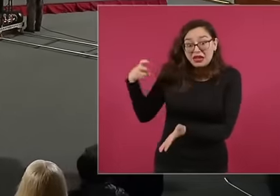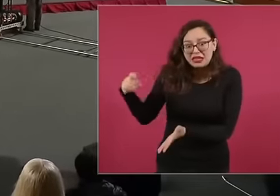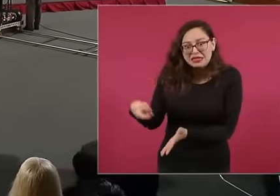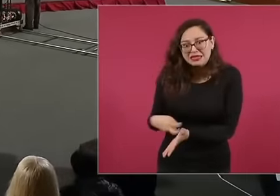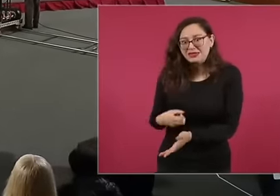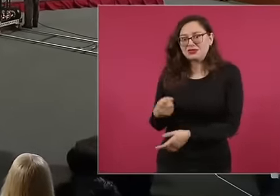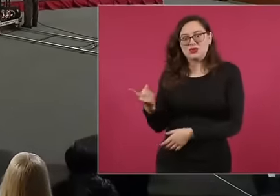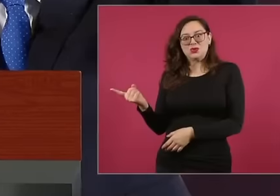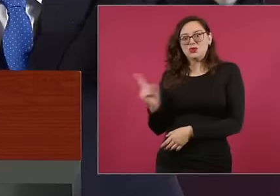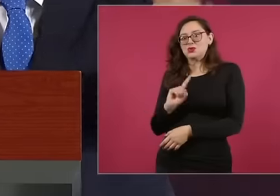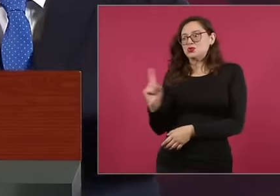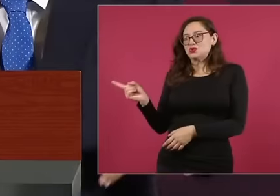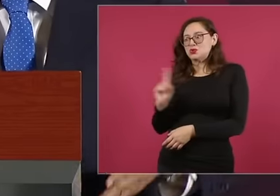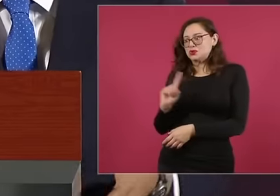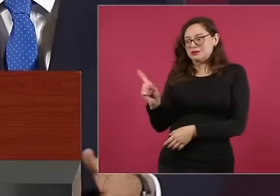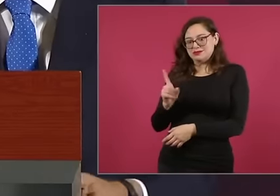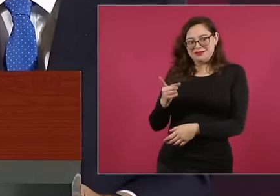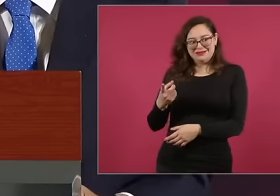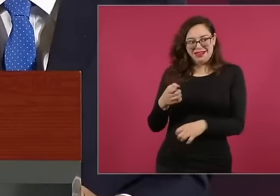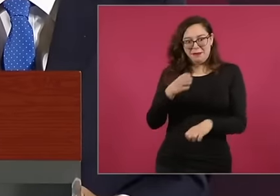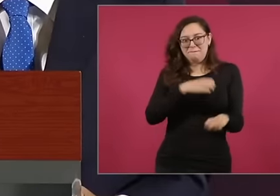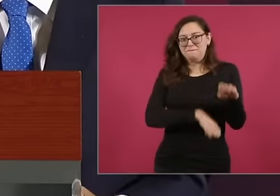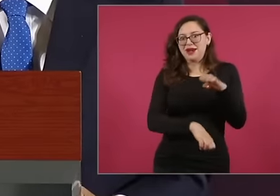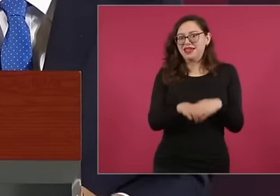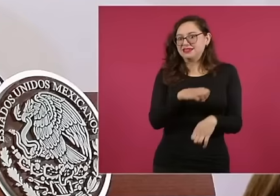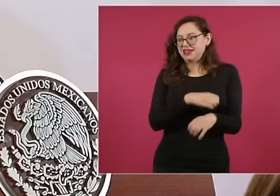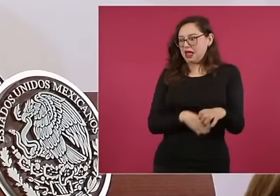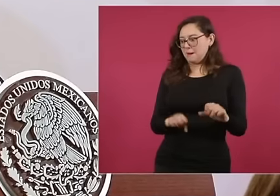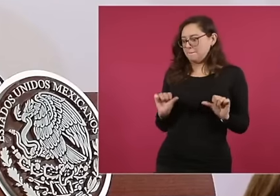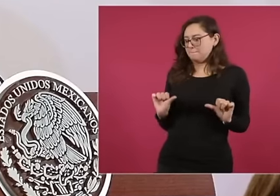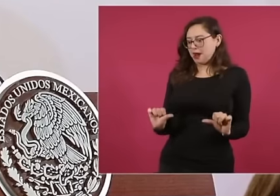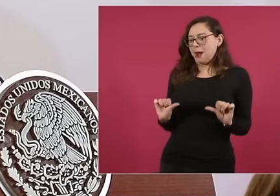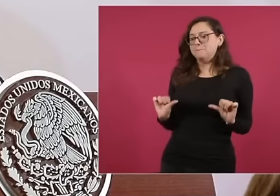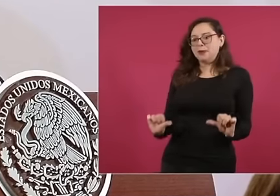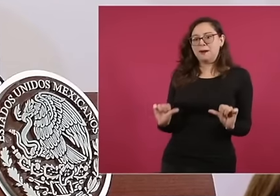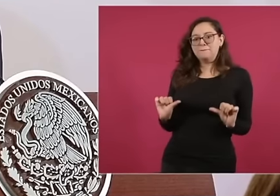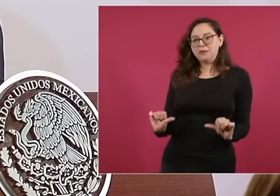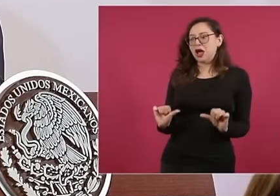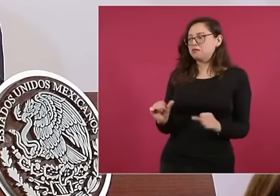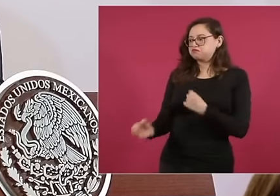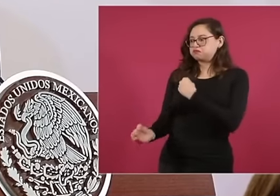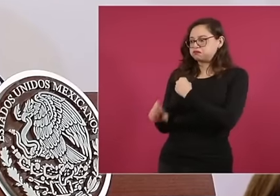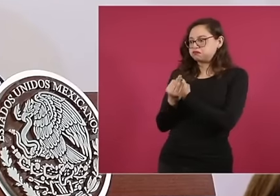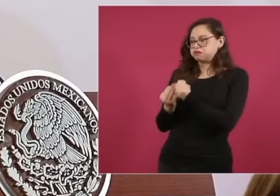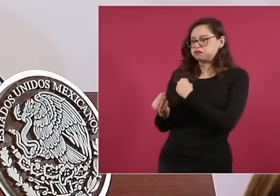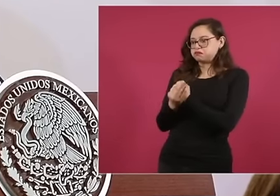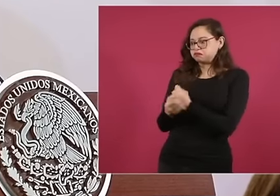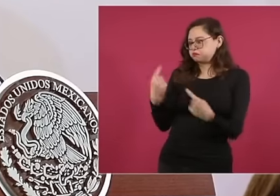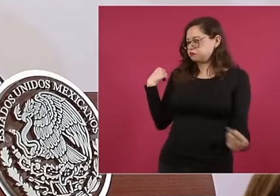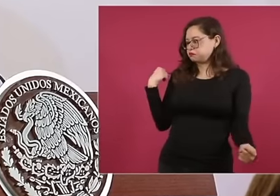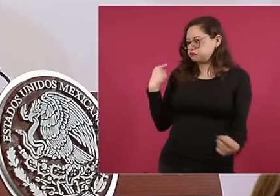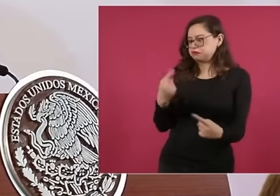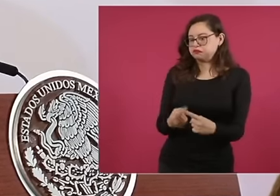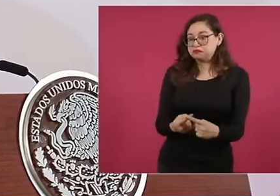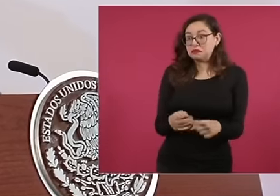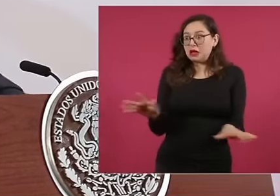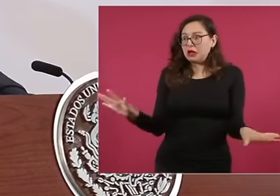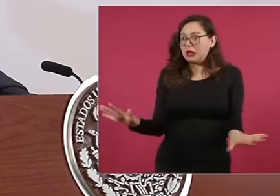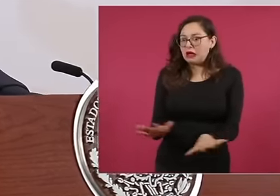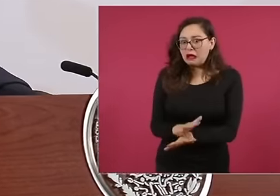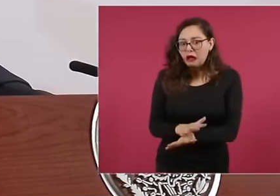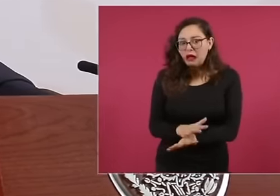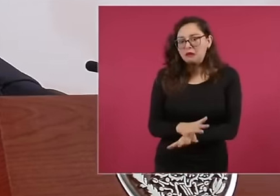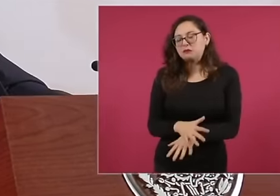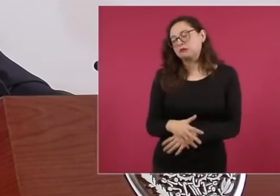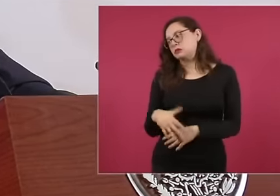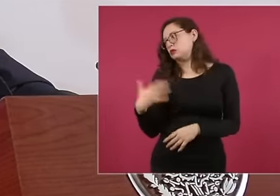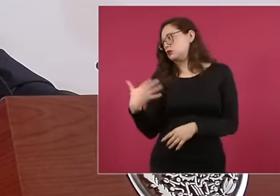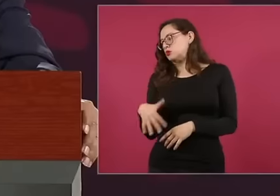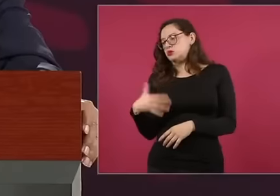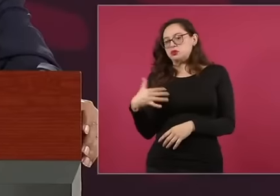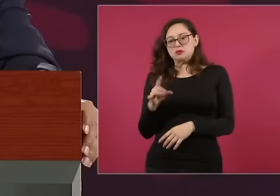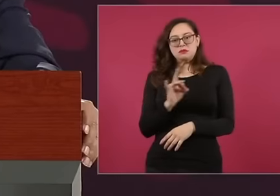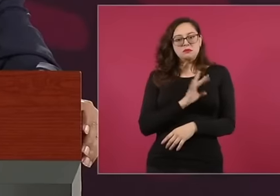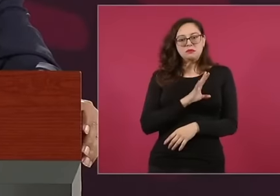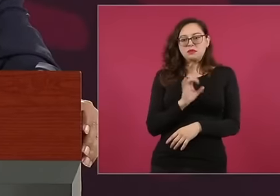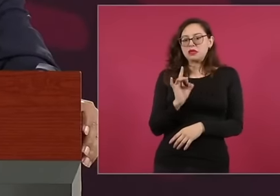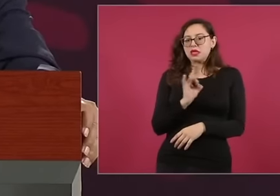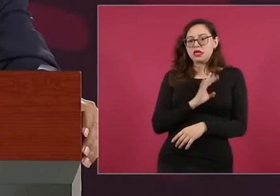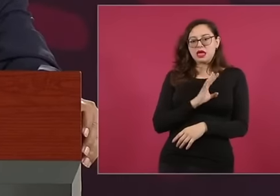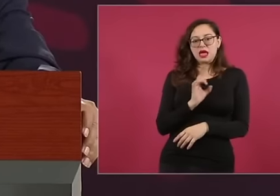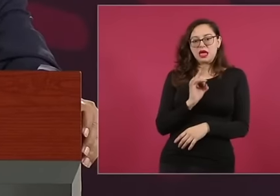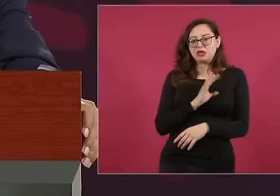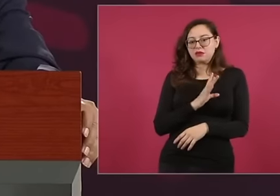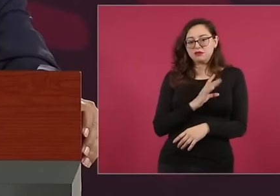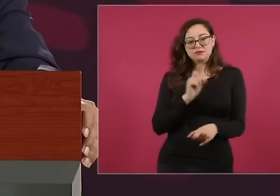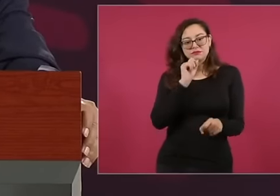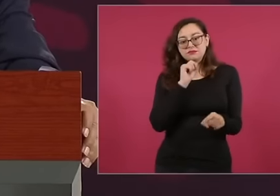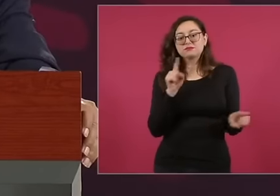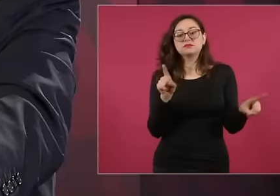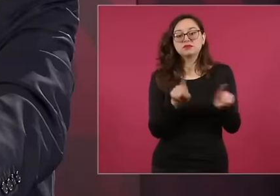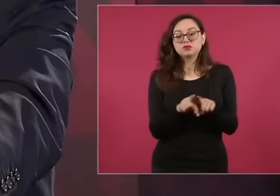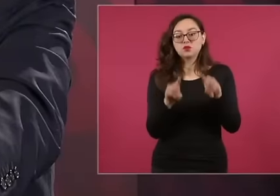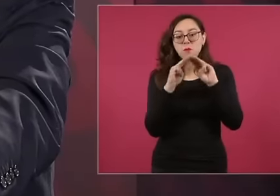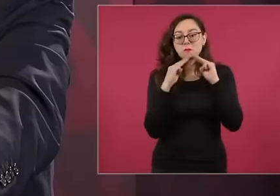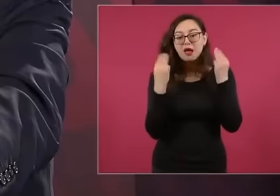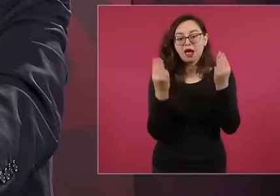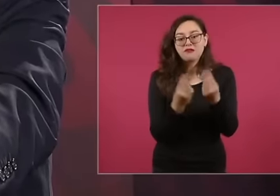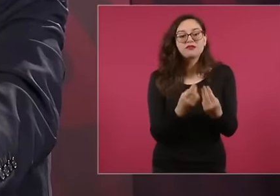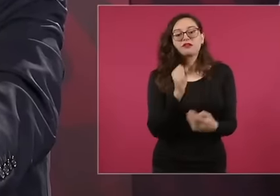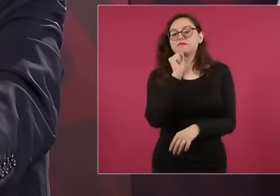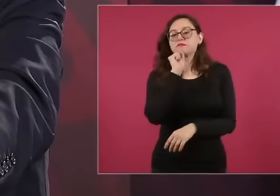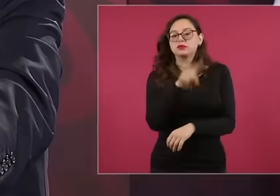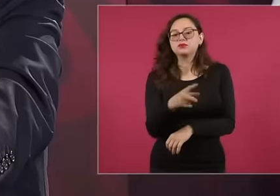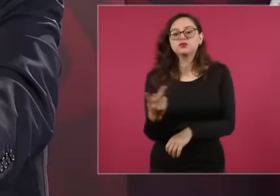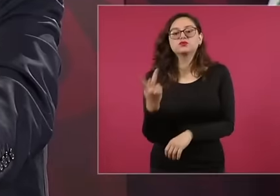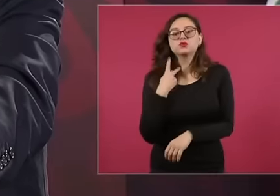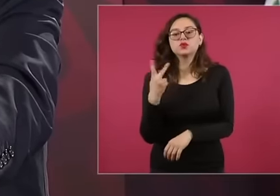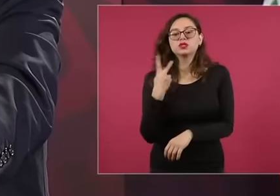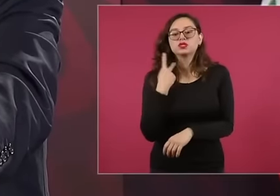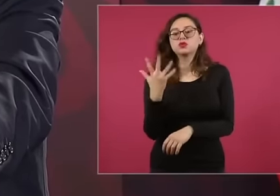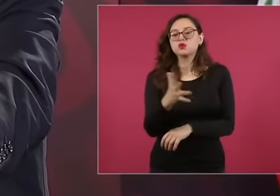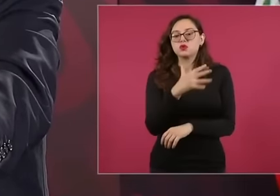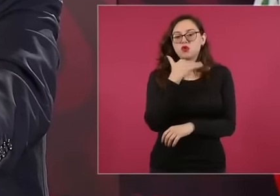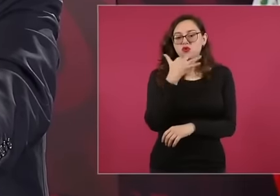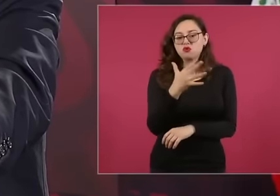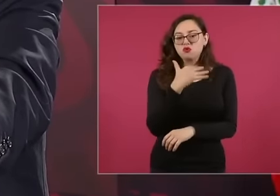is at the service of potentates and organized crime and white collars